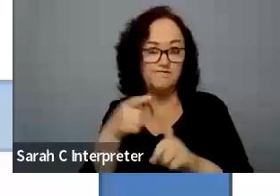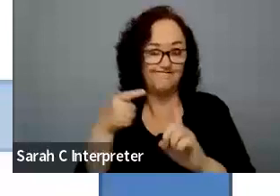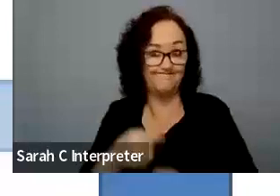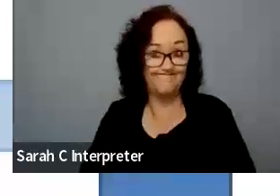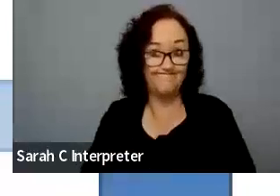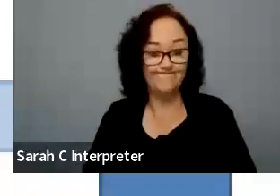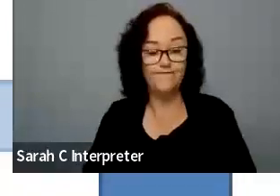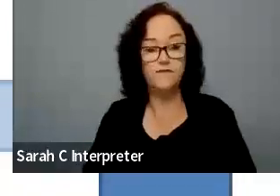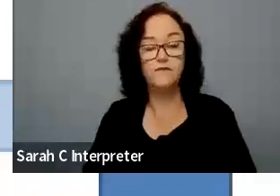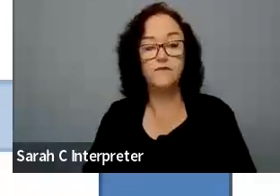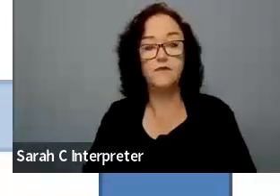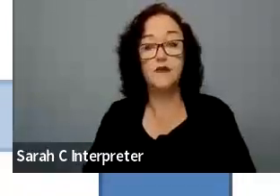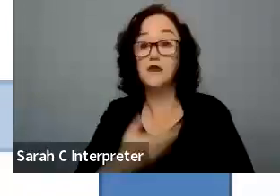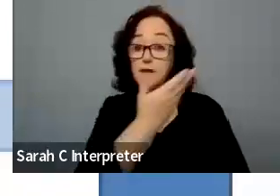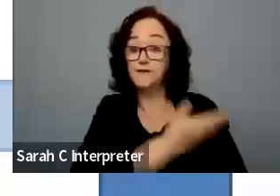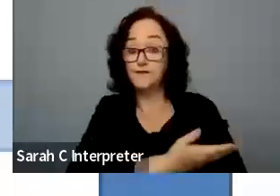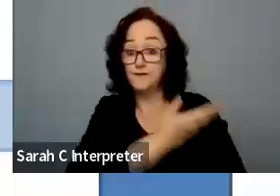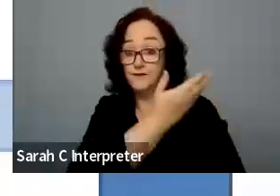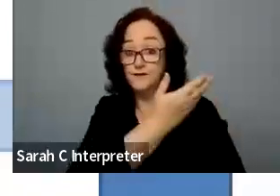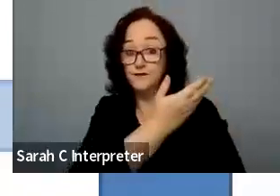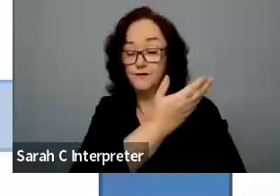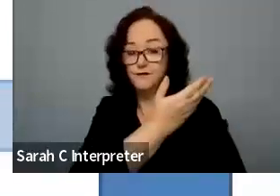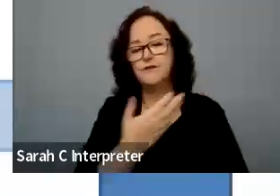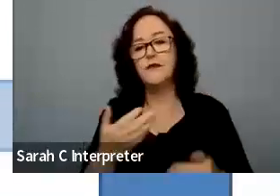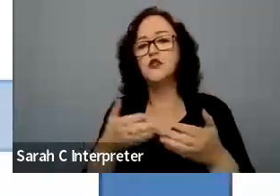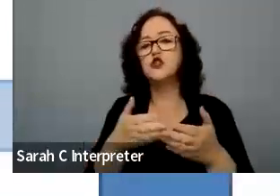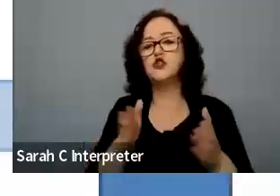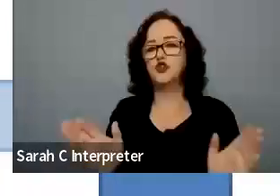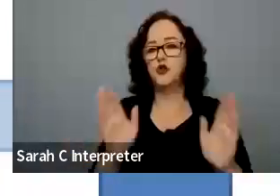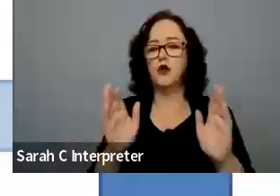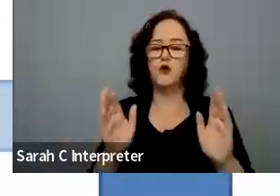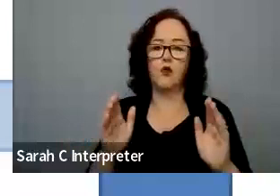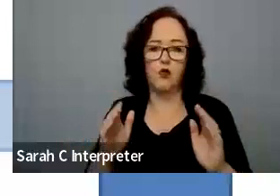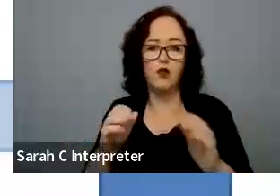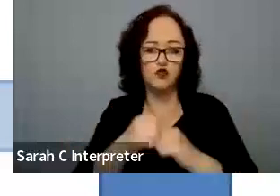So this is sort of the general structure of the simulation, again I'm going to go through this